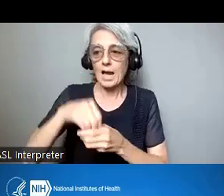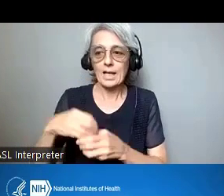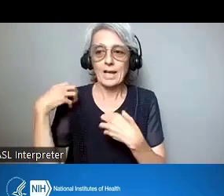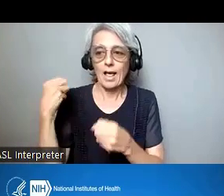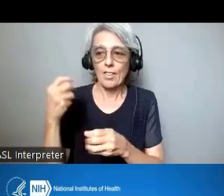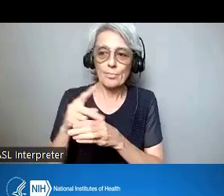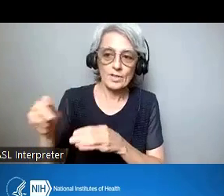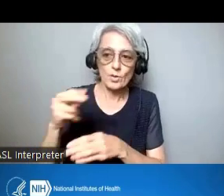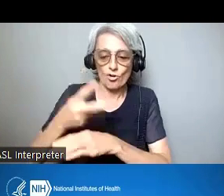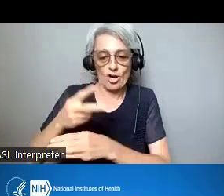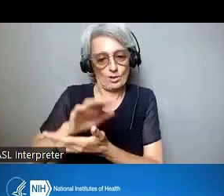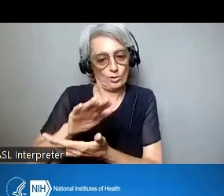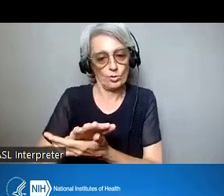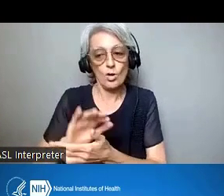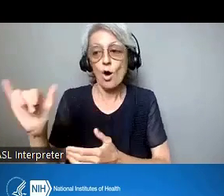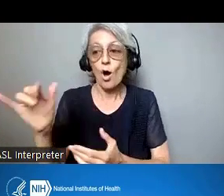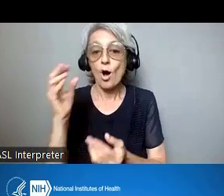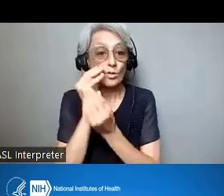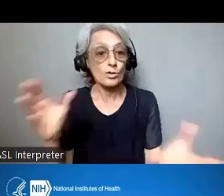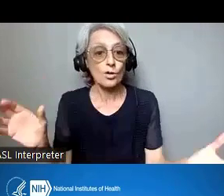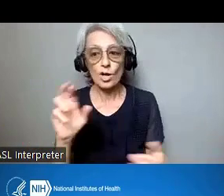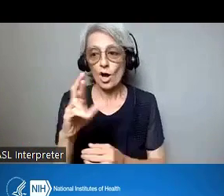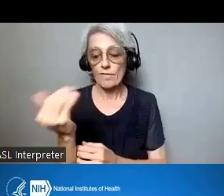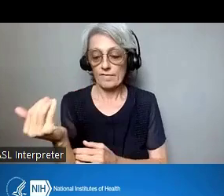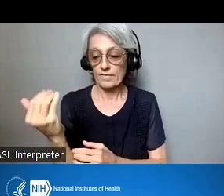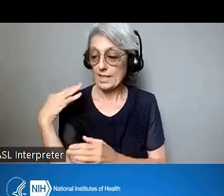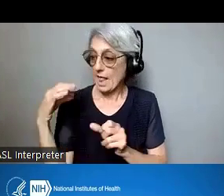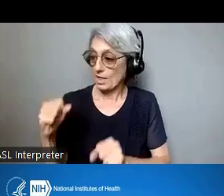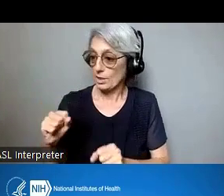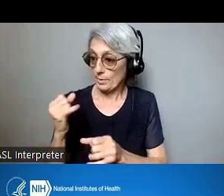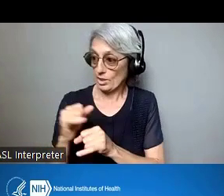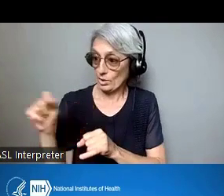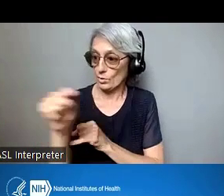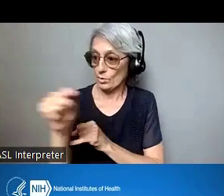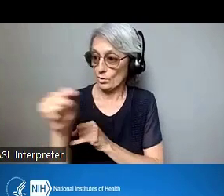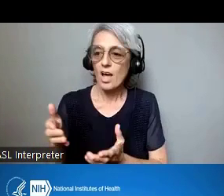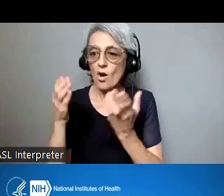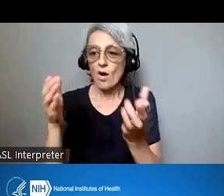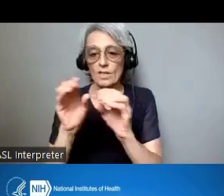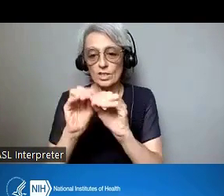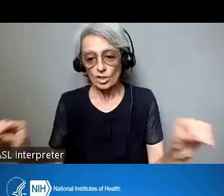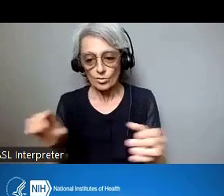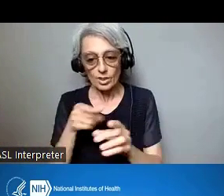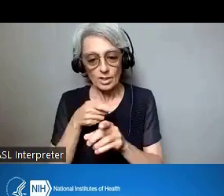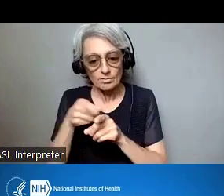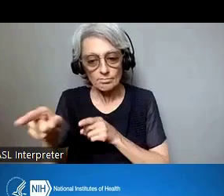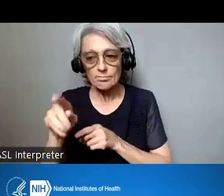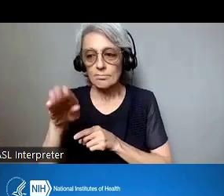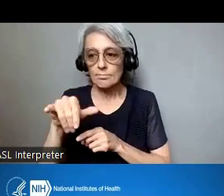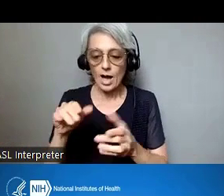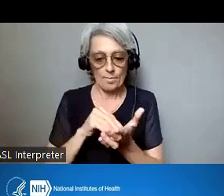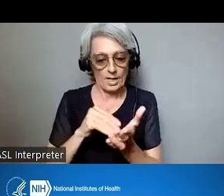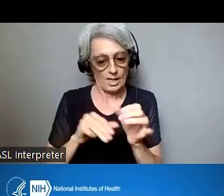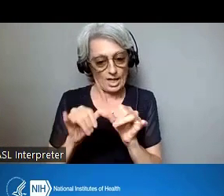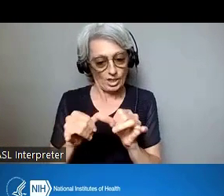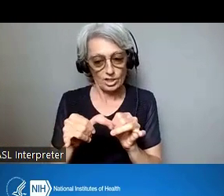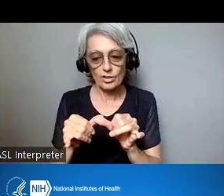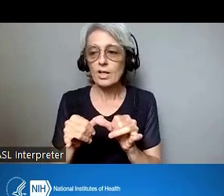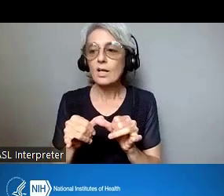And also note that the R15 eligible institutions offering degrees in biomedical engineering are eligible under AREA.